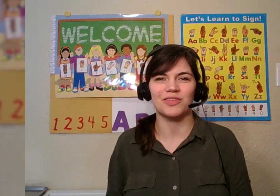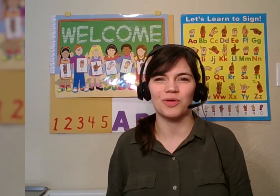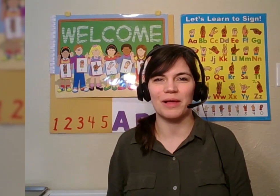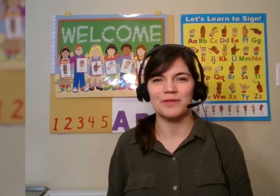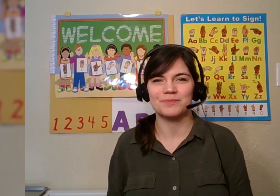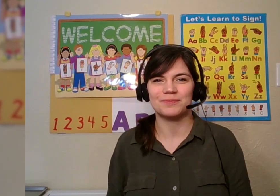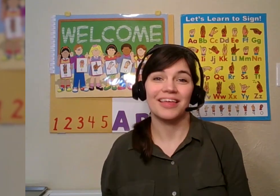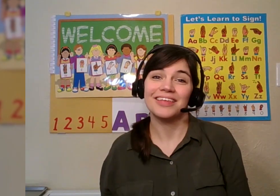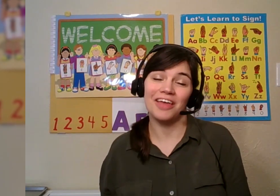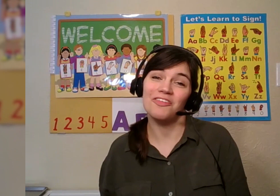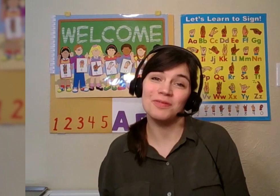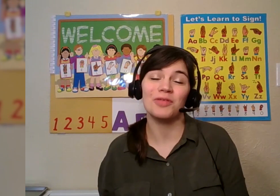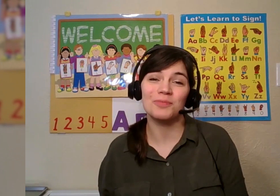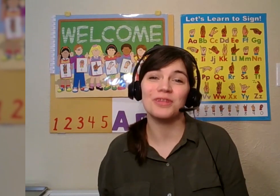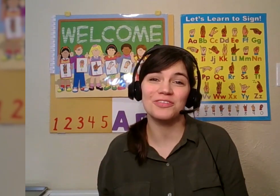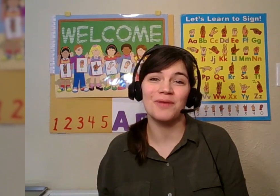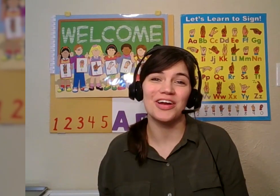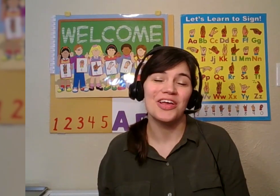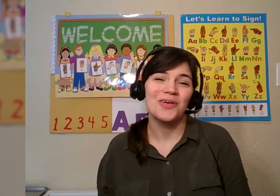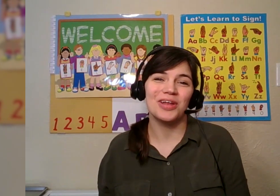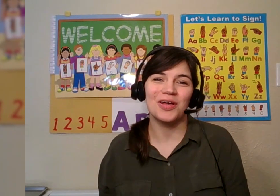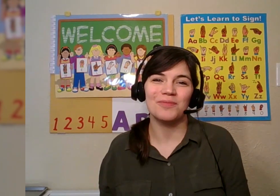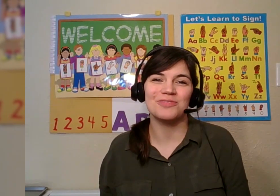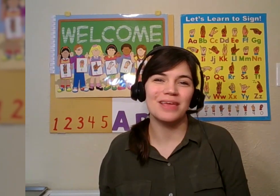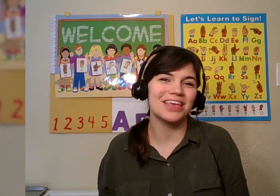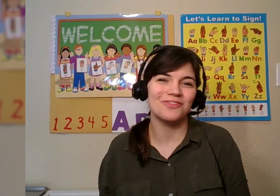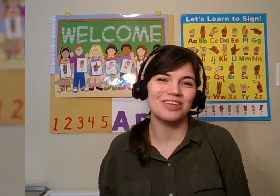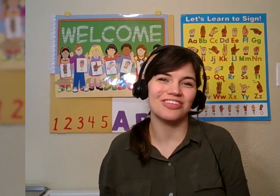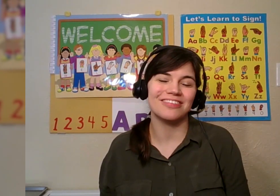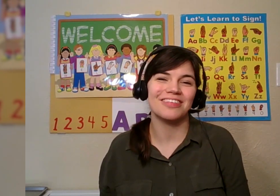doorbell. Deaf people are pretty smart when it comes to making inventions that